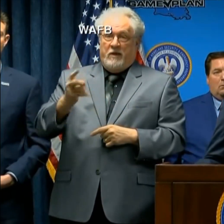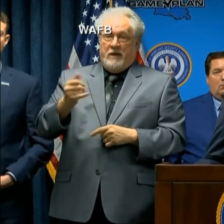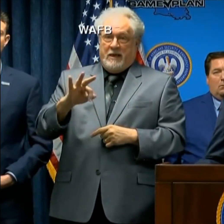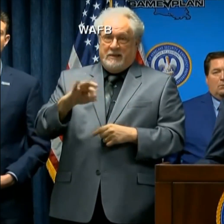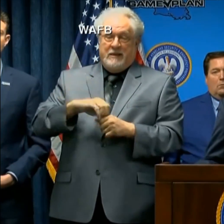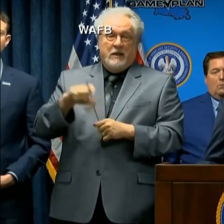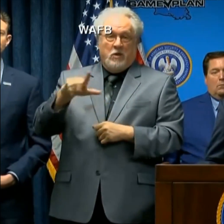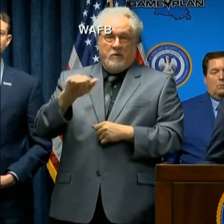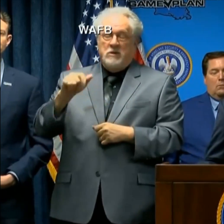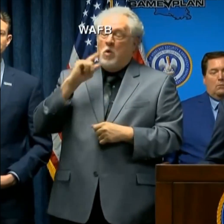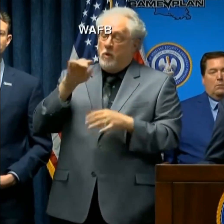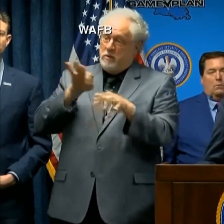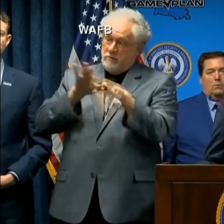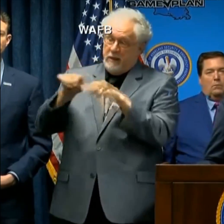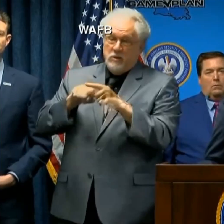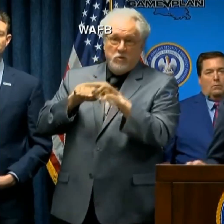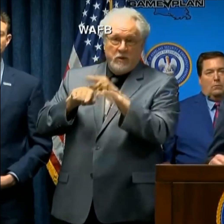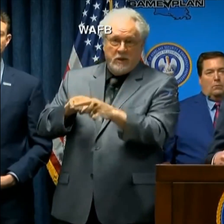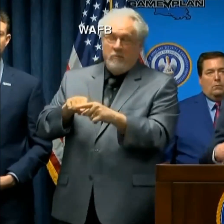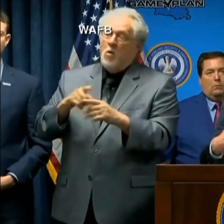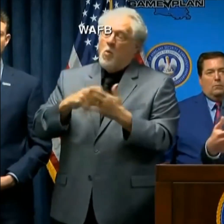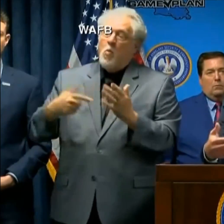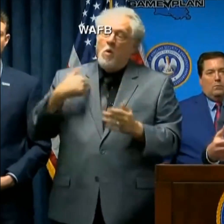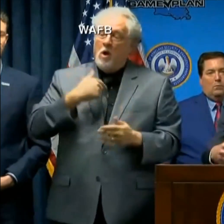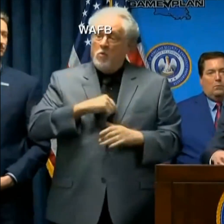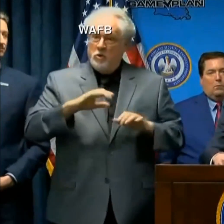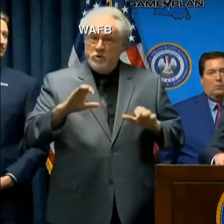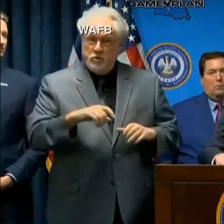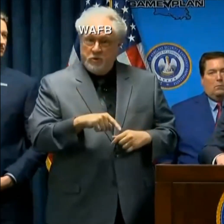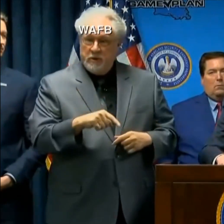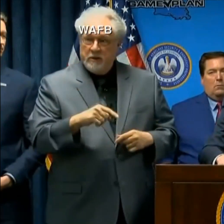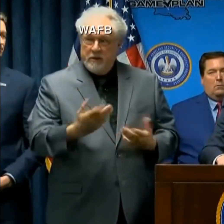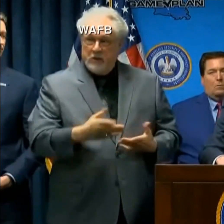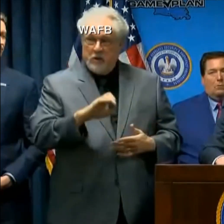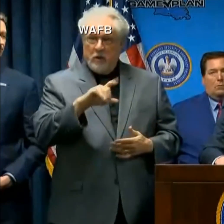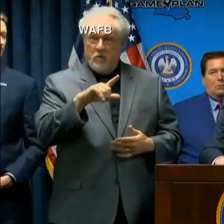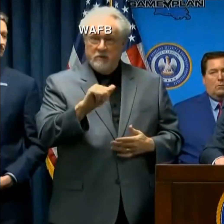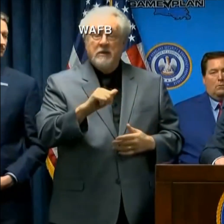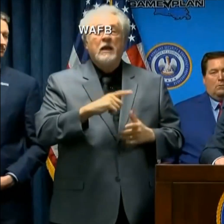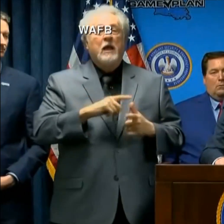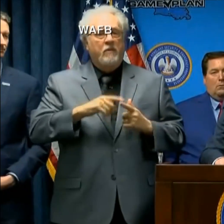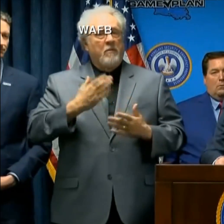to be giving him updates on the situation and I'm glad that he is coming